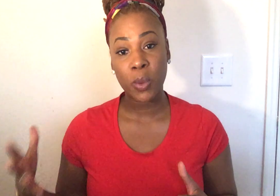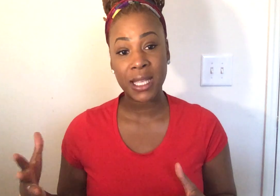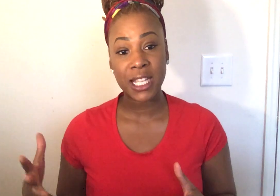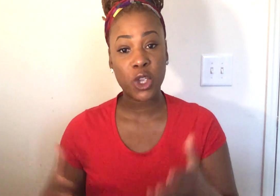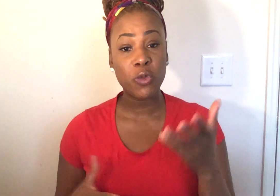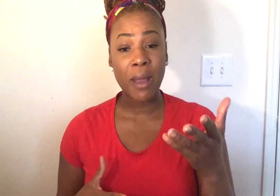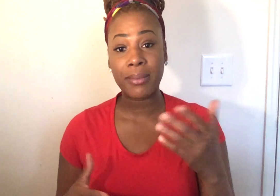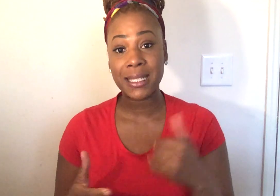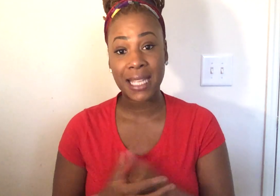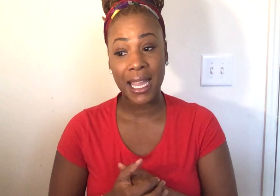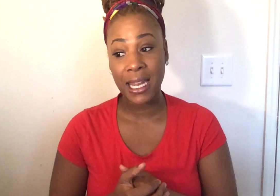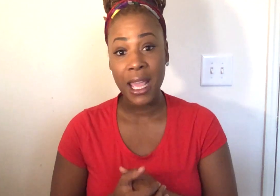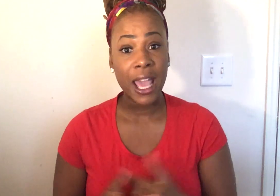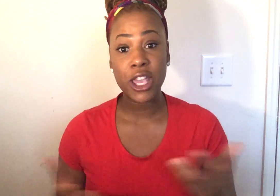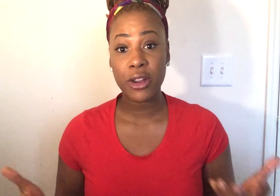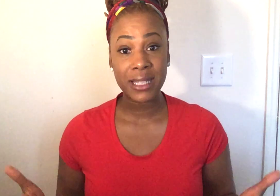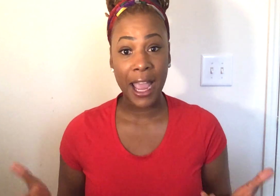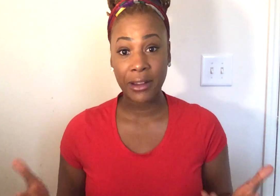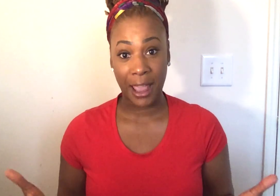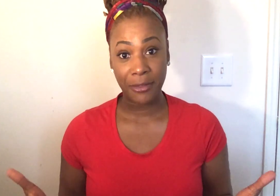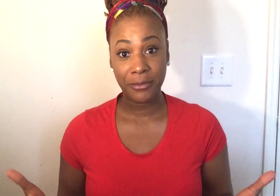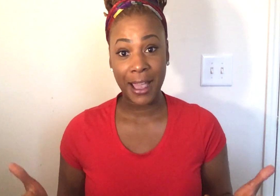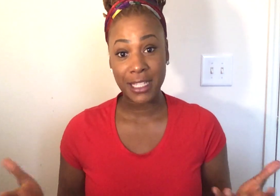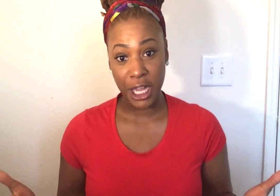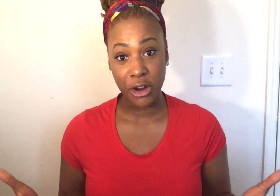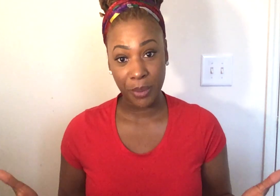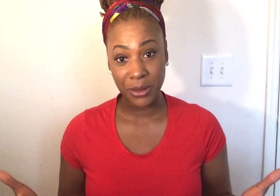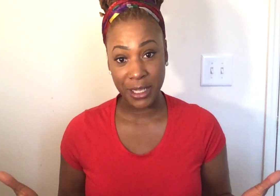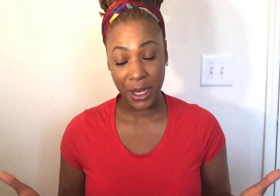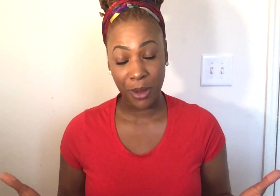weeks then you've probably seen in your entire life as a hearing person anyway